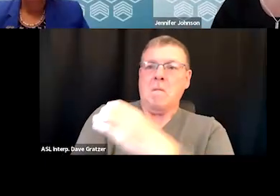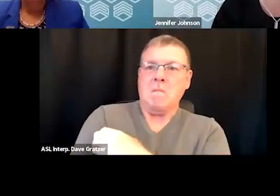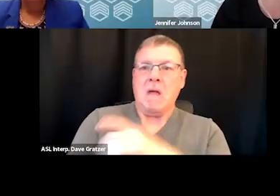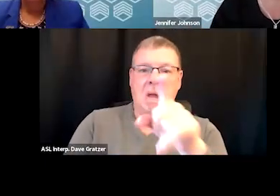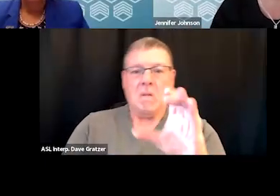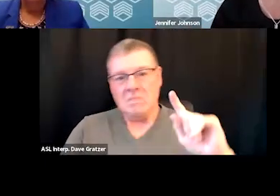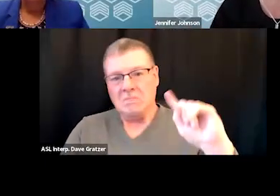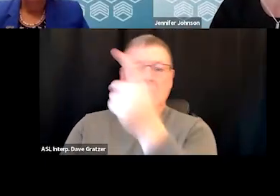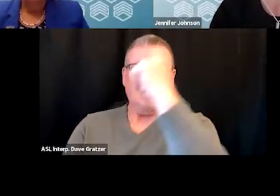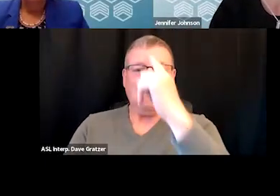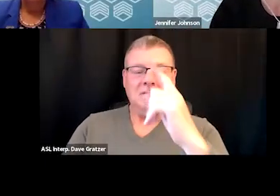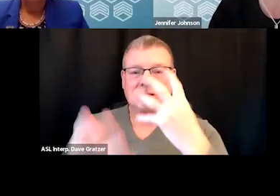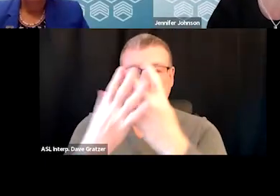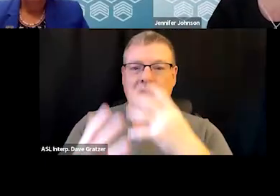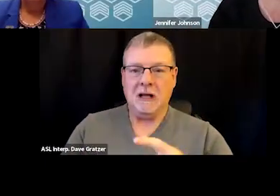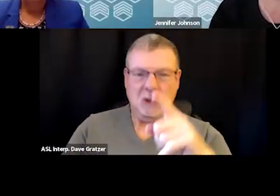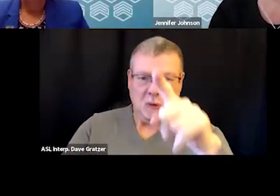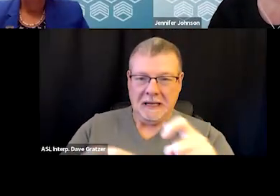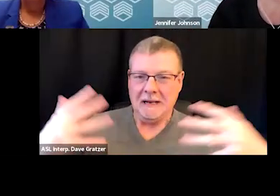You should be afraid. I don't view it that way.